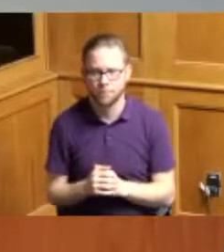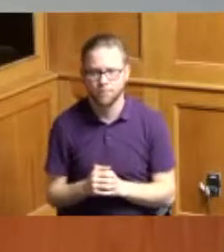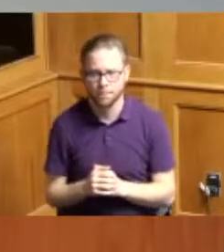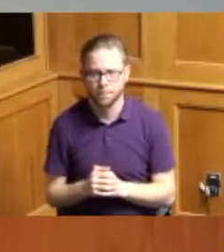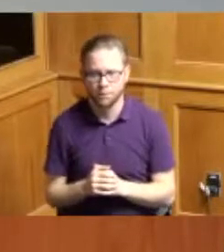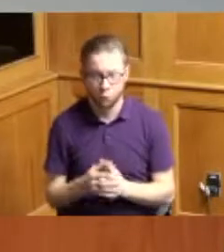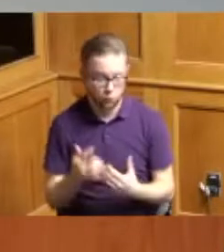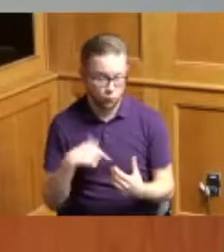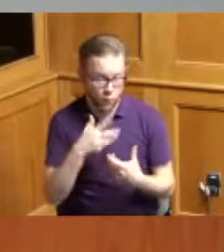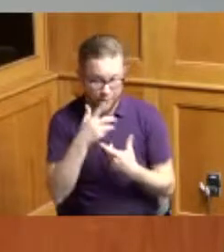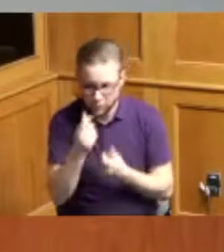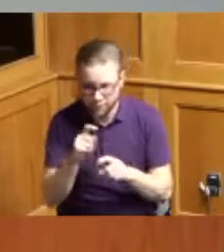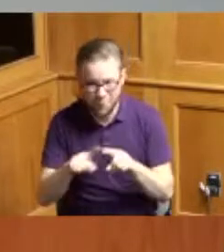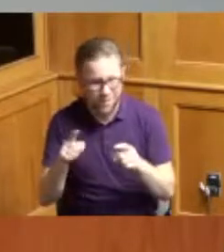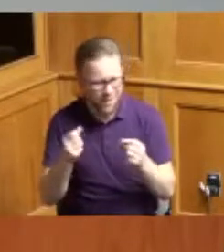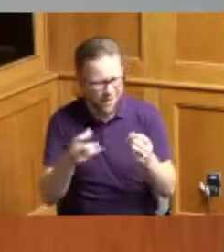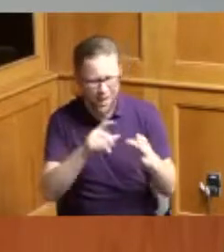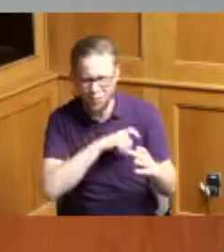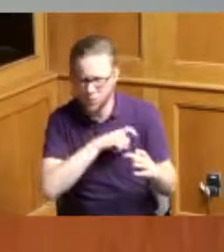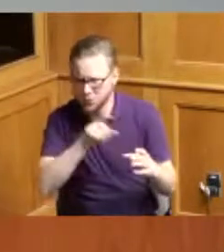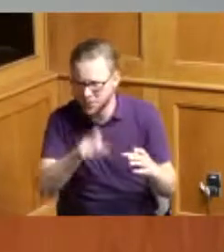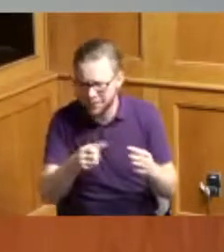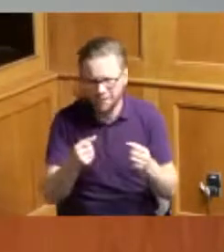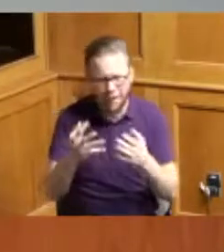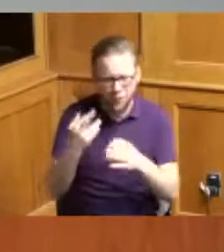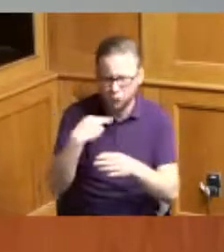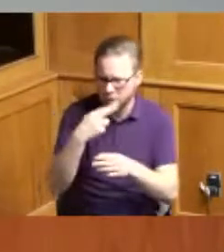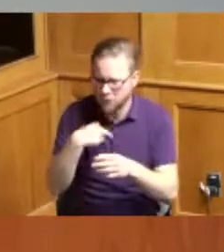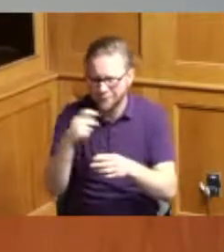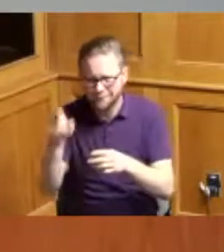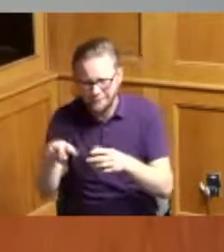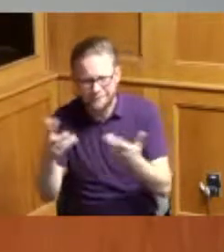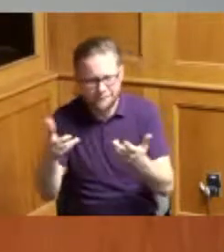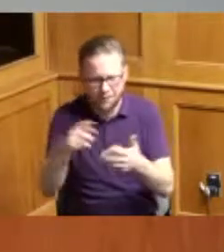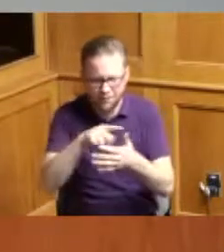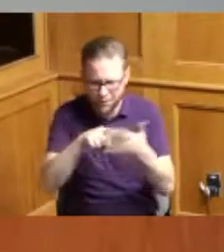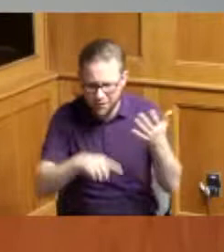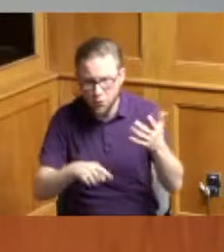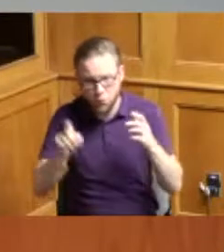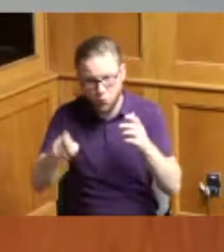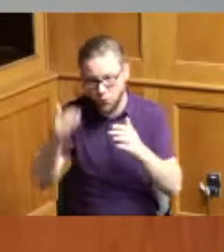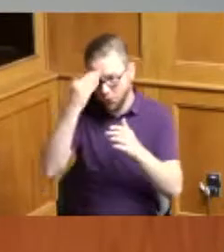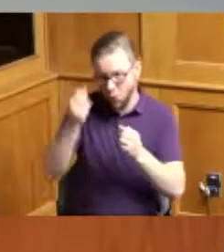security stake vendors all the rest of it because without that information we really don't have a